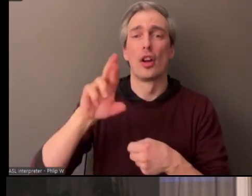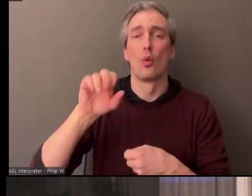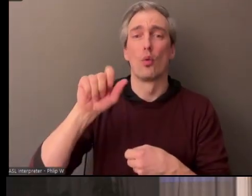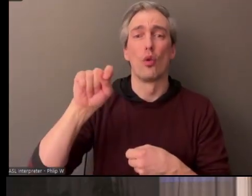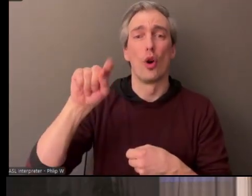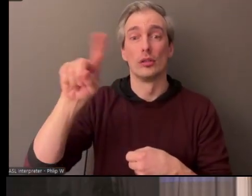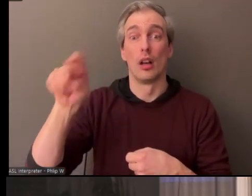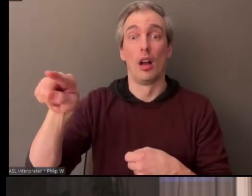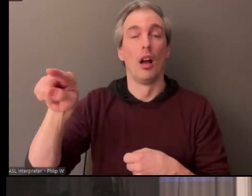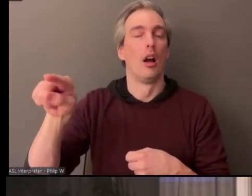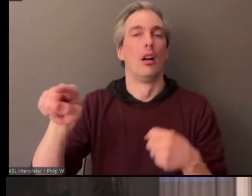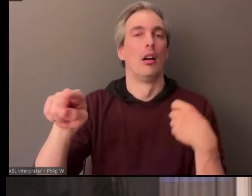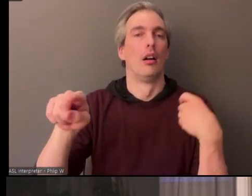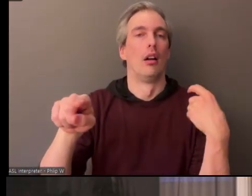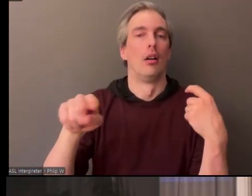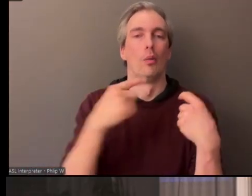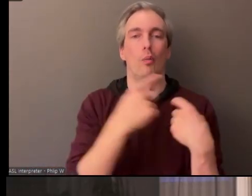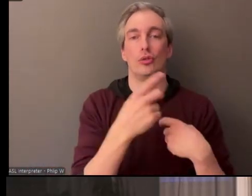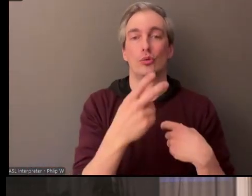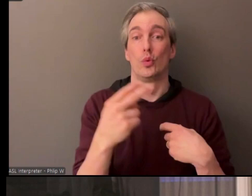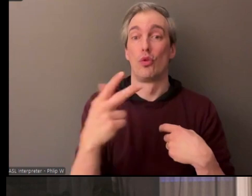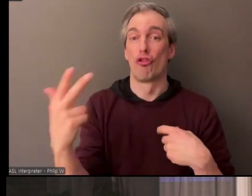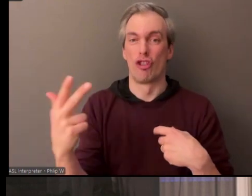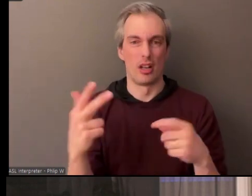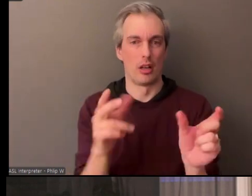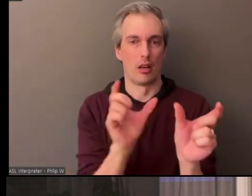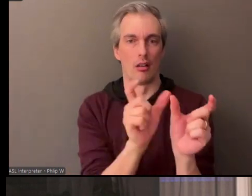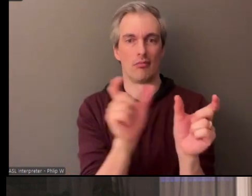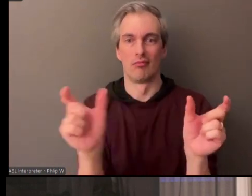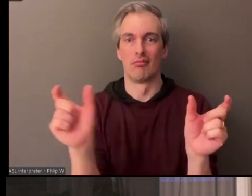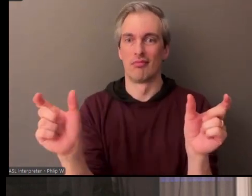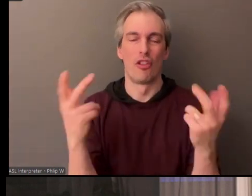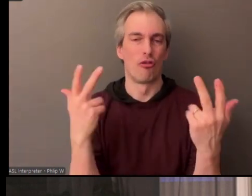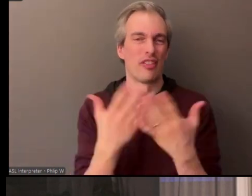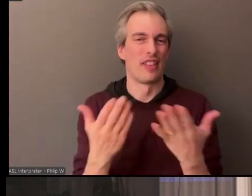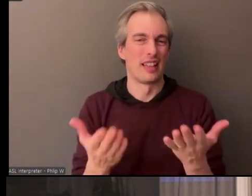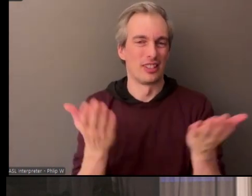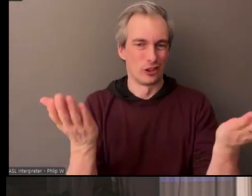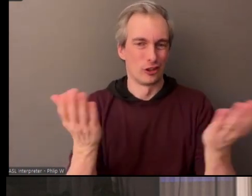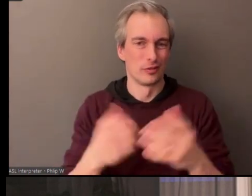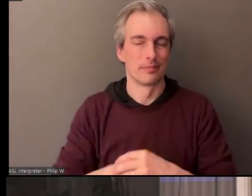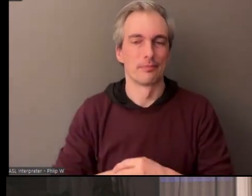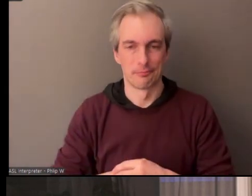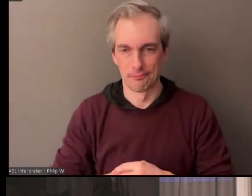There's three things here. What might we want this to be?